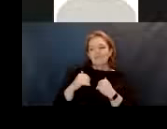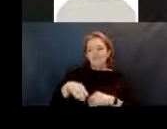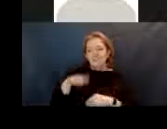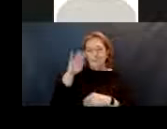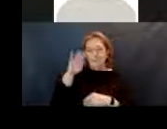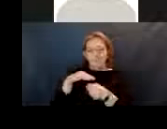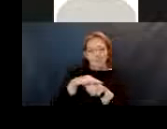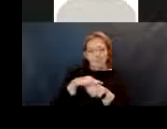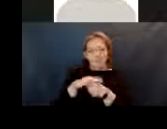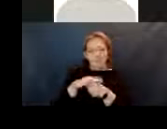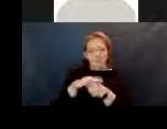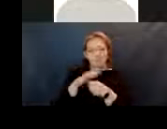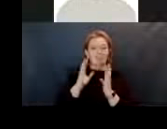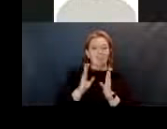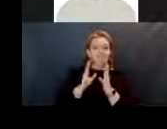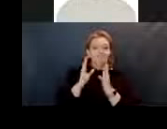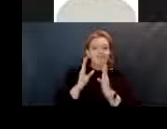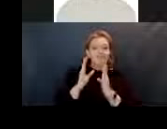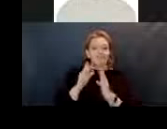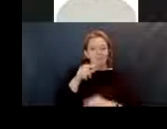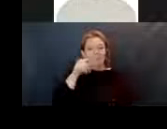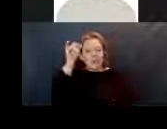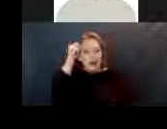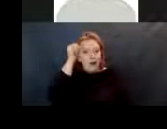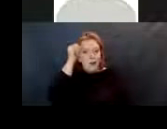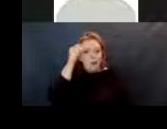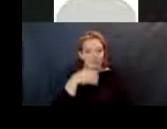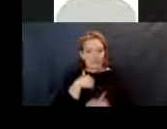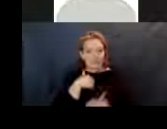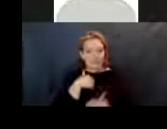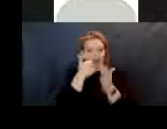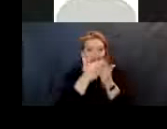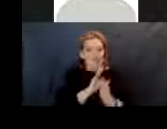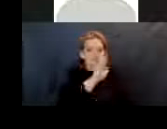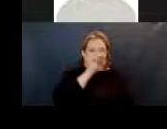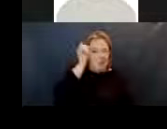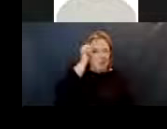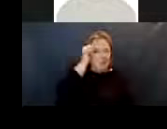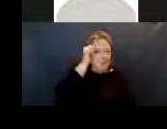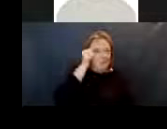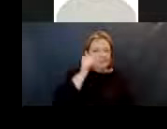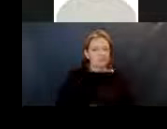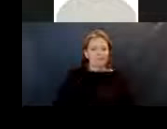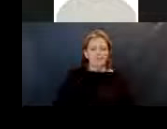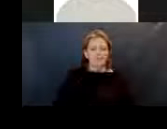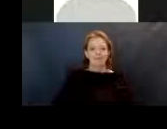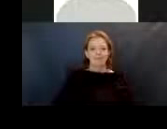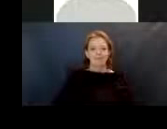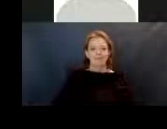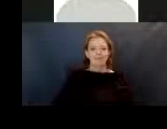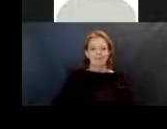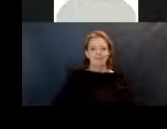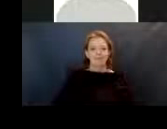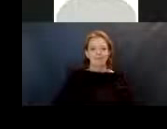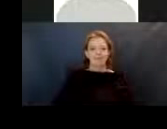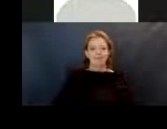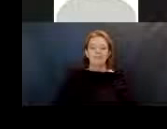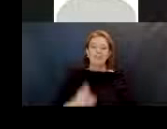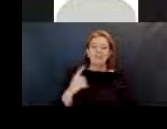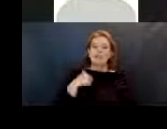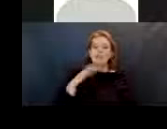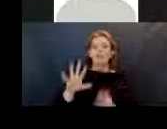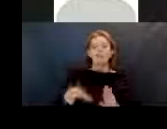These cows are some of the neighbors cows and whenever I'm sort of out I always try